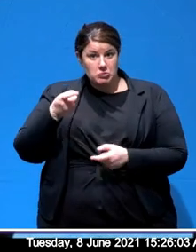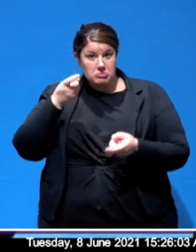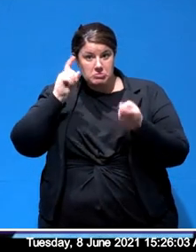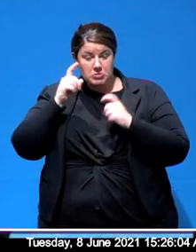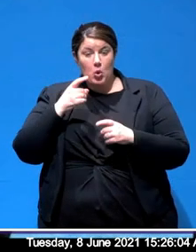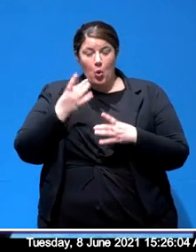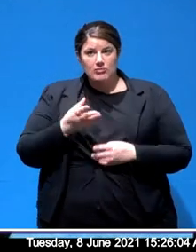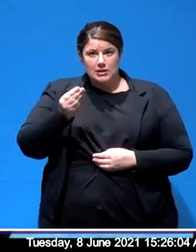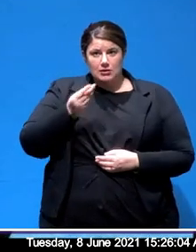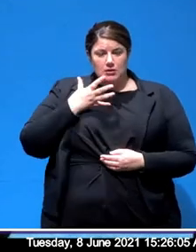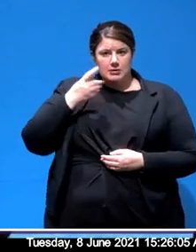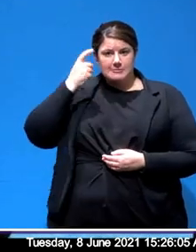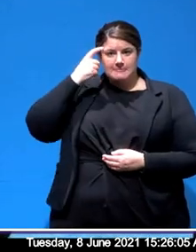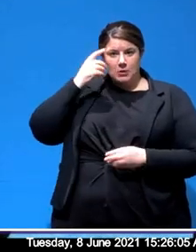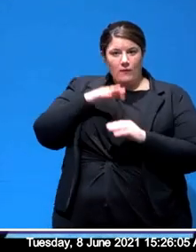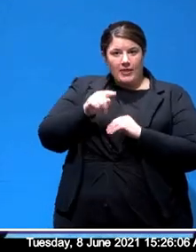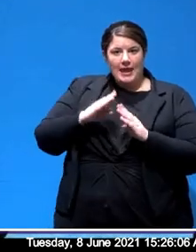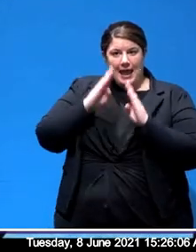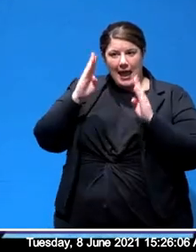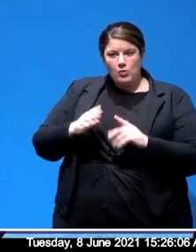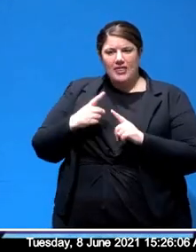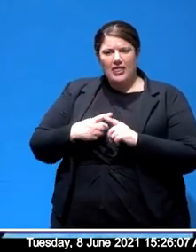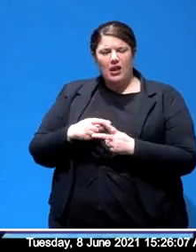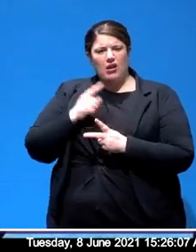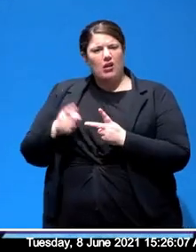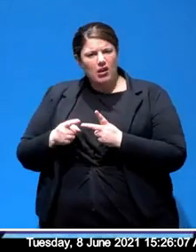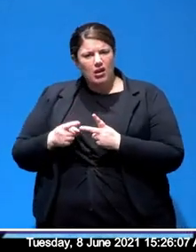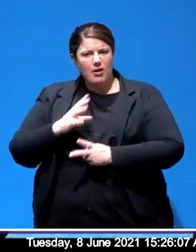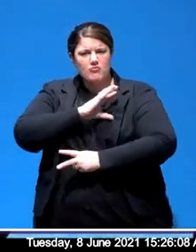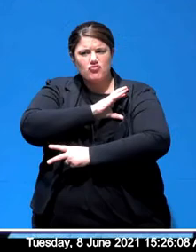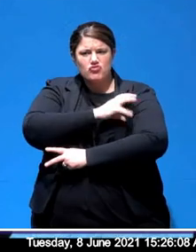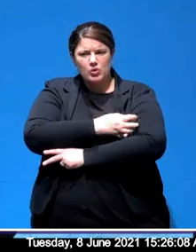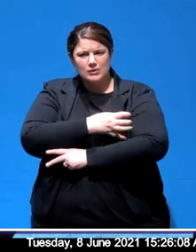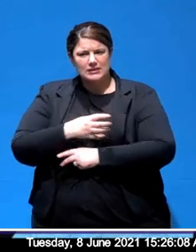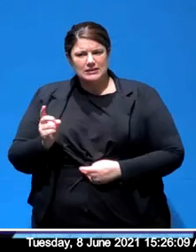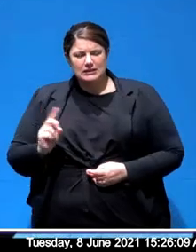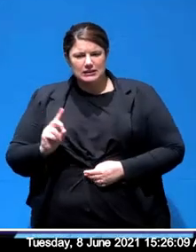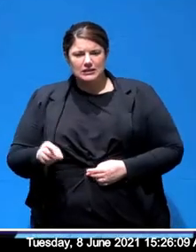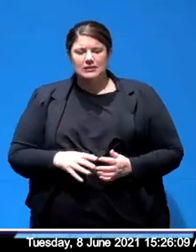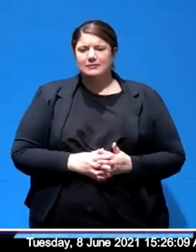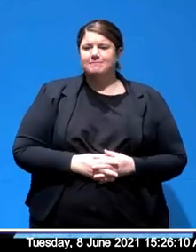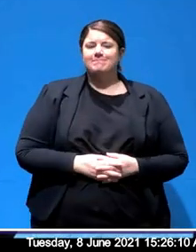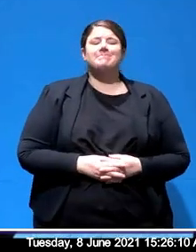house of concern had unexplained bruising coming? Yes, it did.